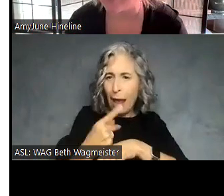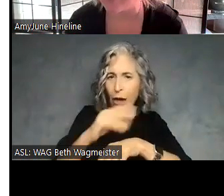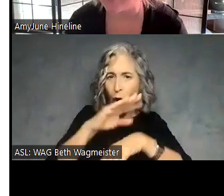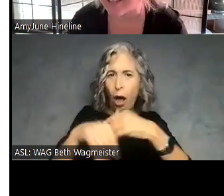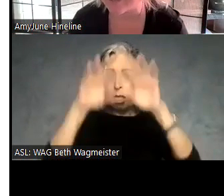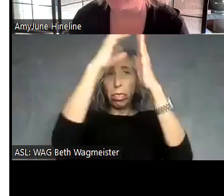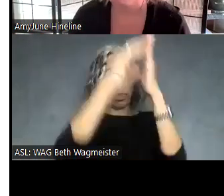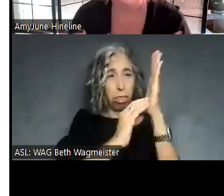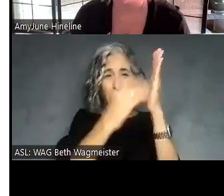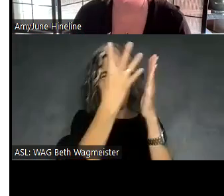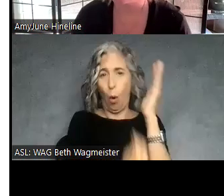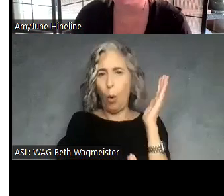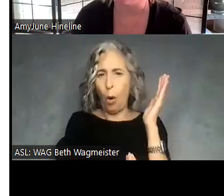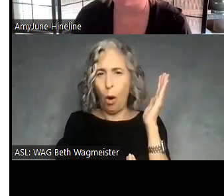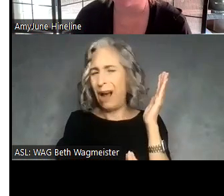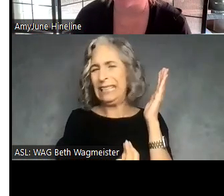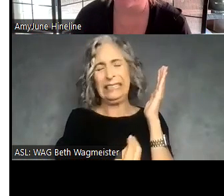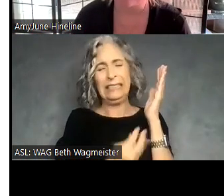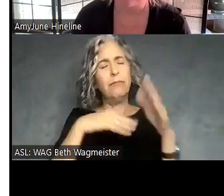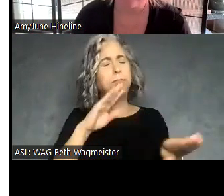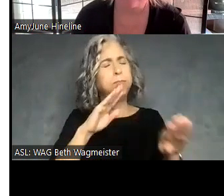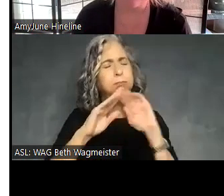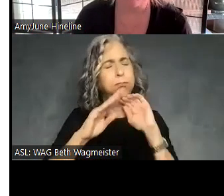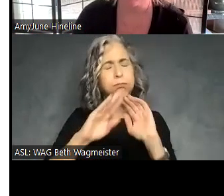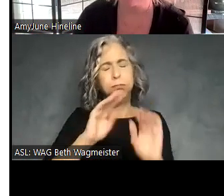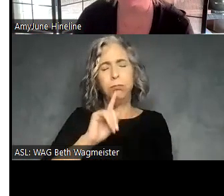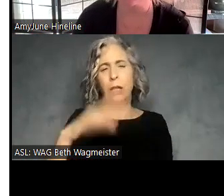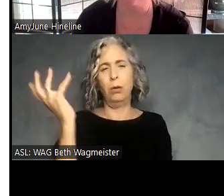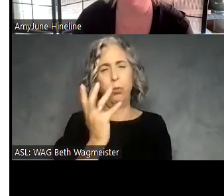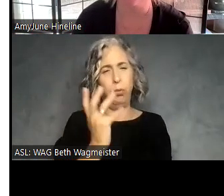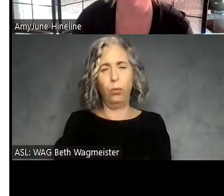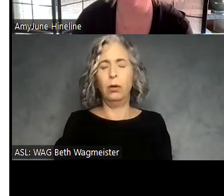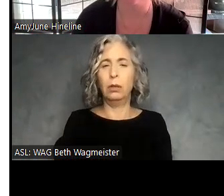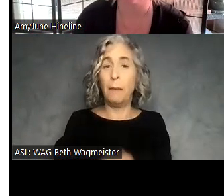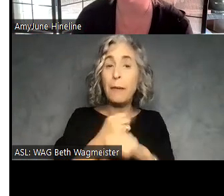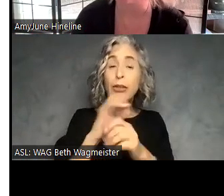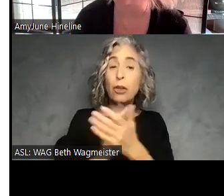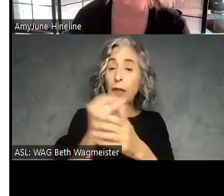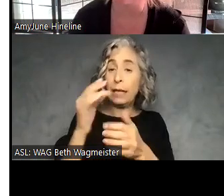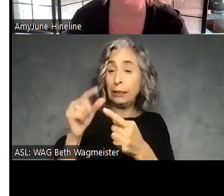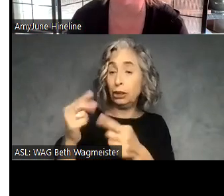We want to be sure that interruptions can be postponed or suppressed by the user. You know,